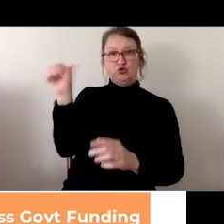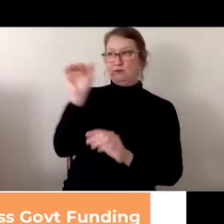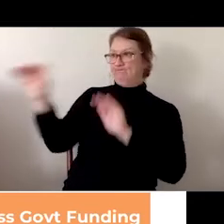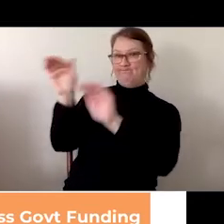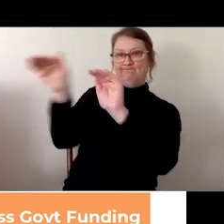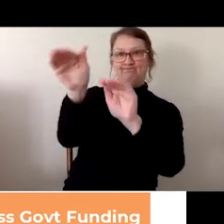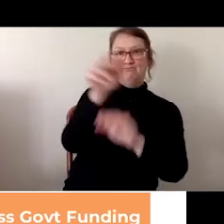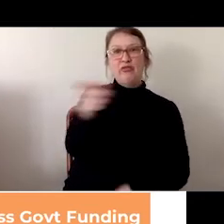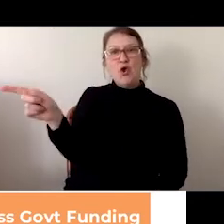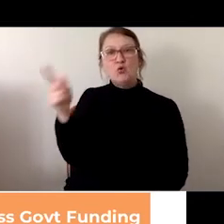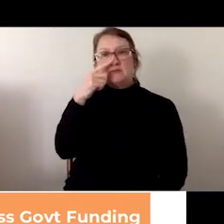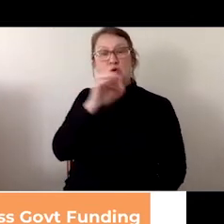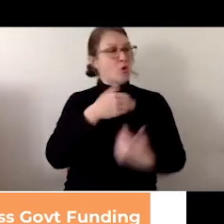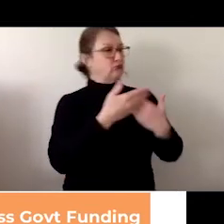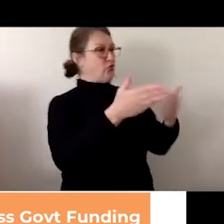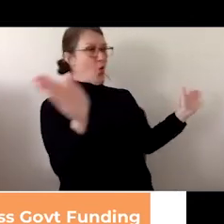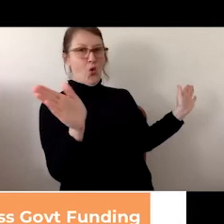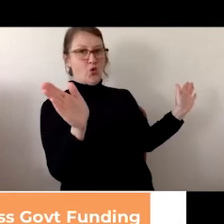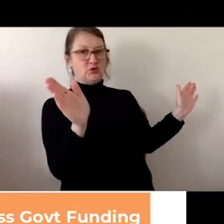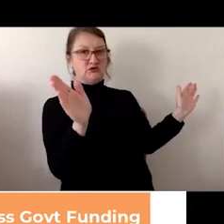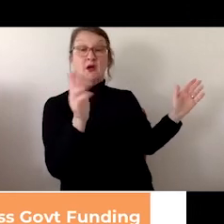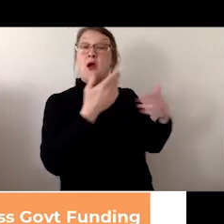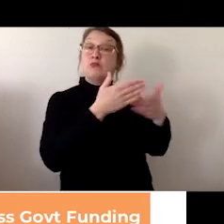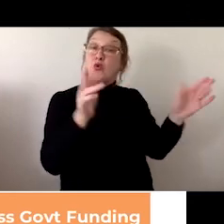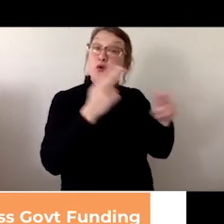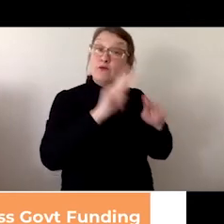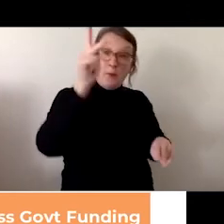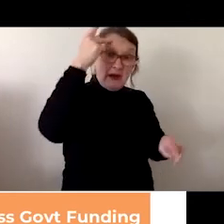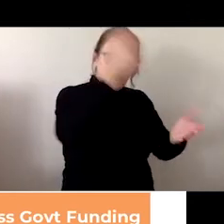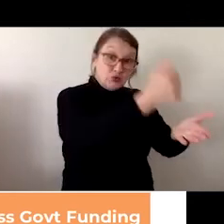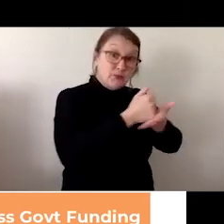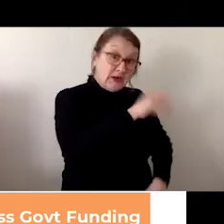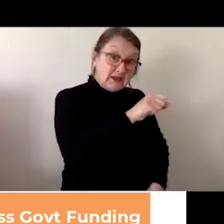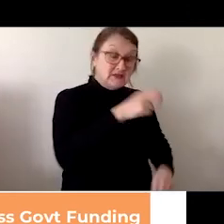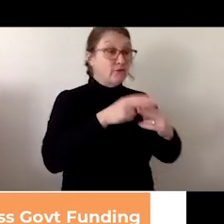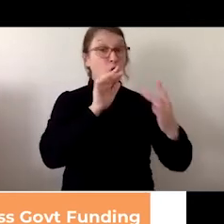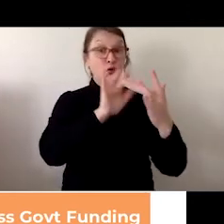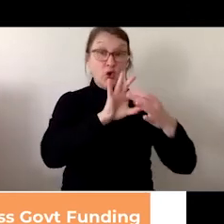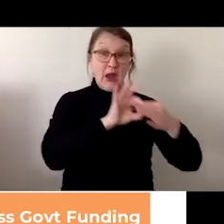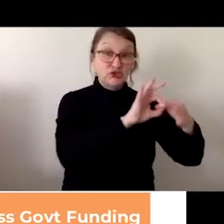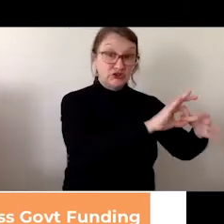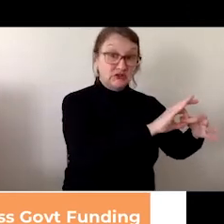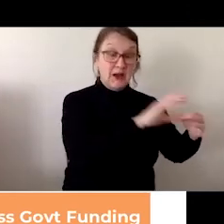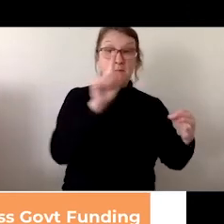Rather than the broadbased. Go broadbased for political support and for connection, go concentrated for